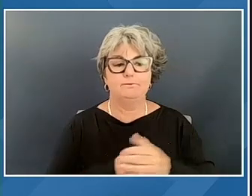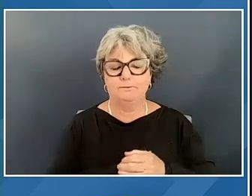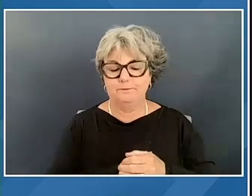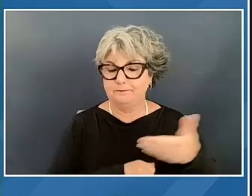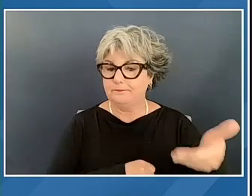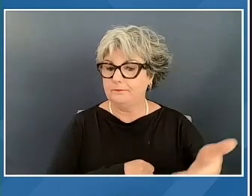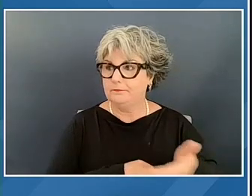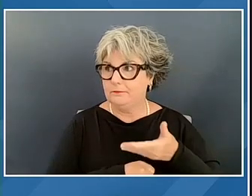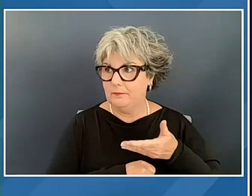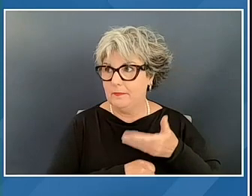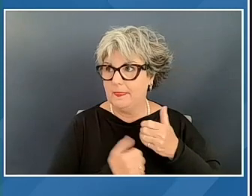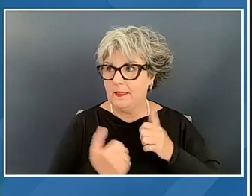please address the committee.